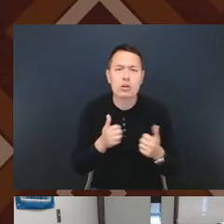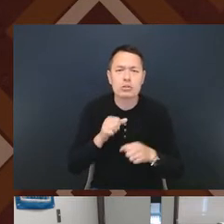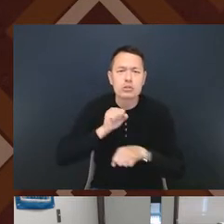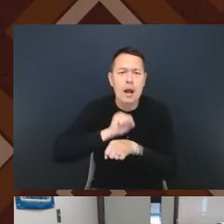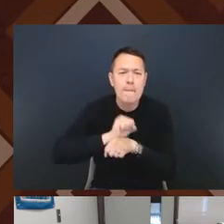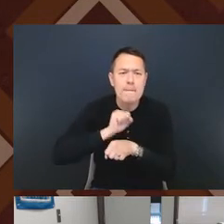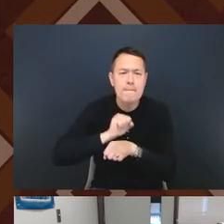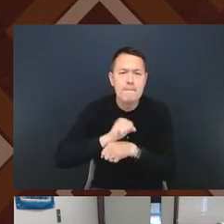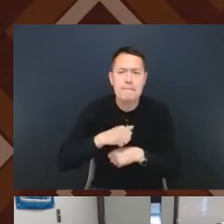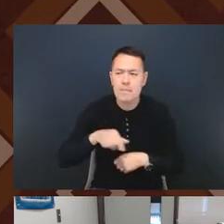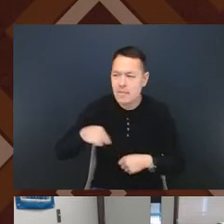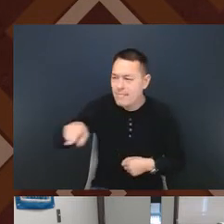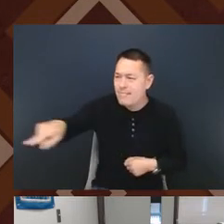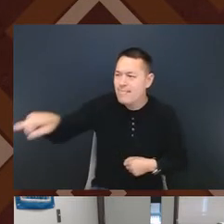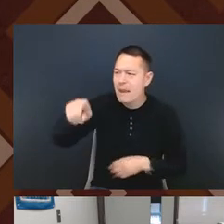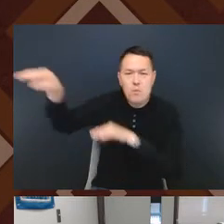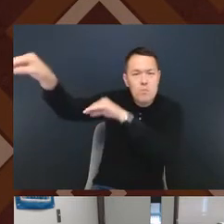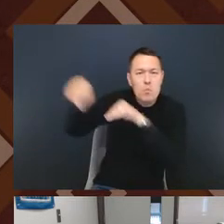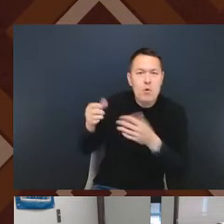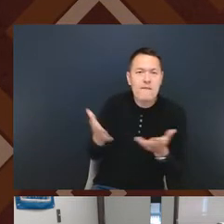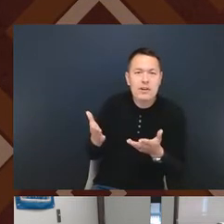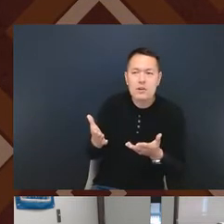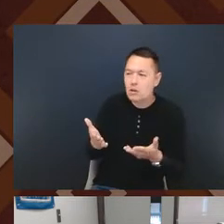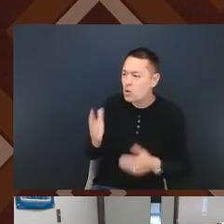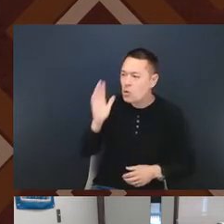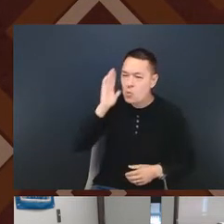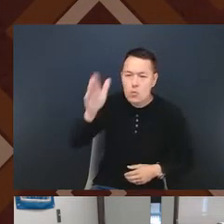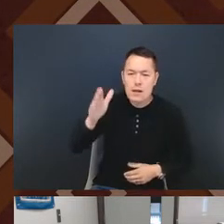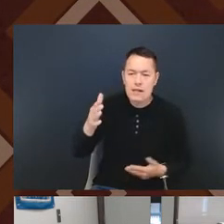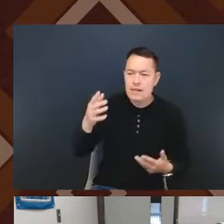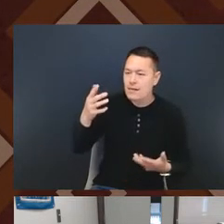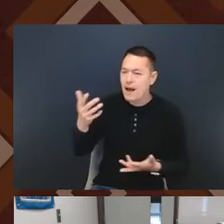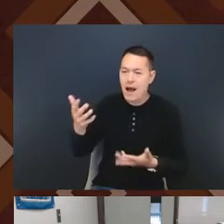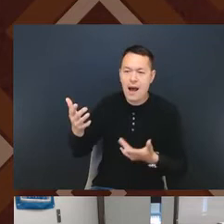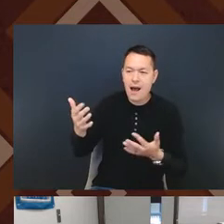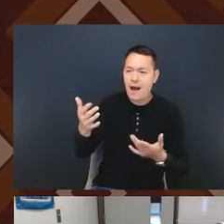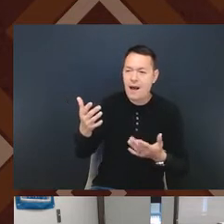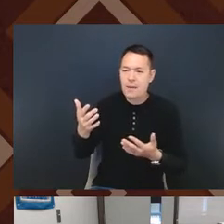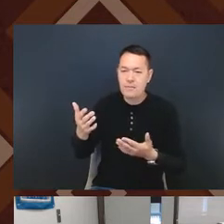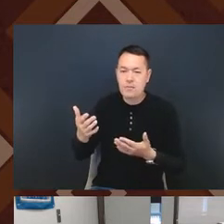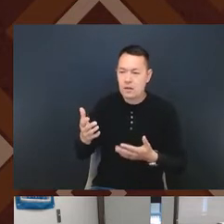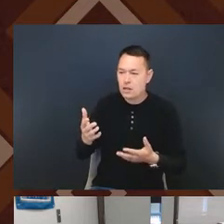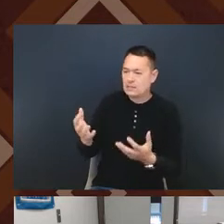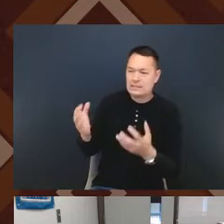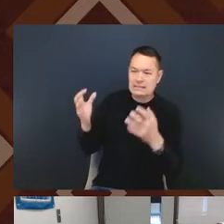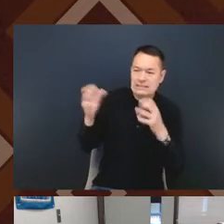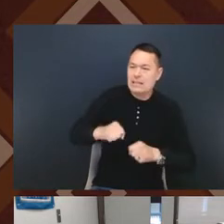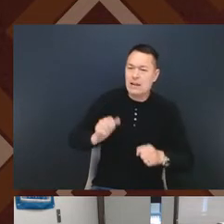They're coming for for for what we have. They're coming for,